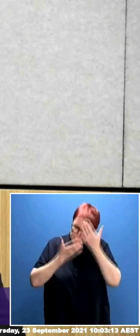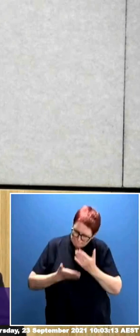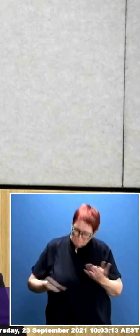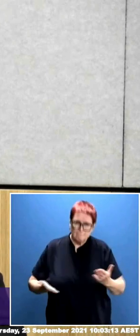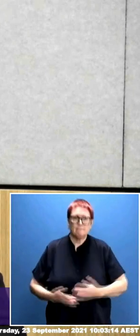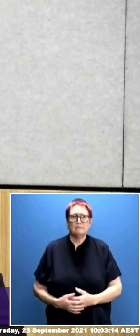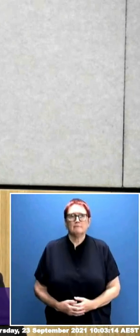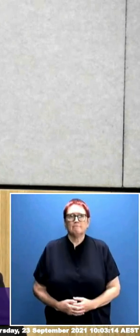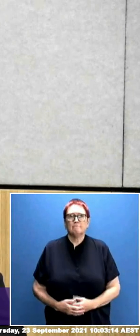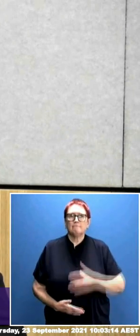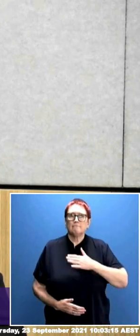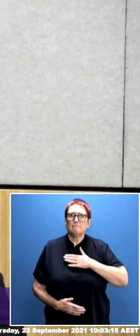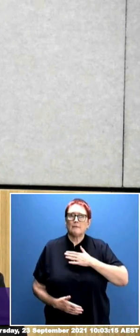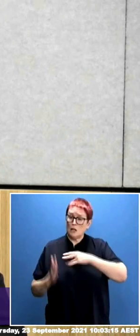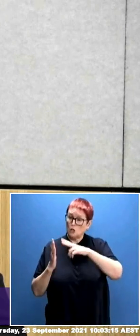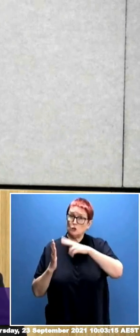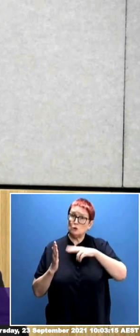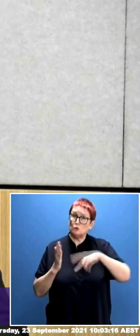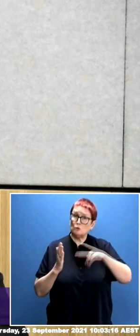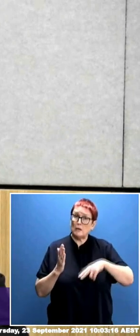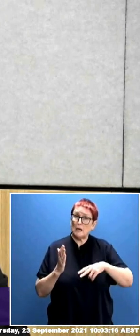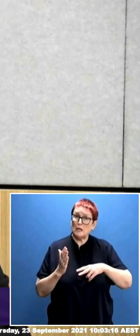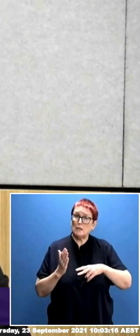I'd now like to read the First Nations content warning.